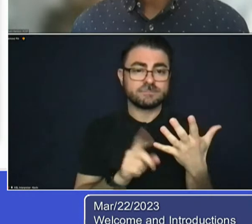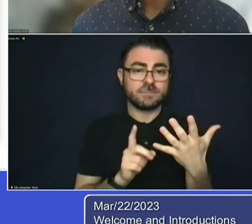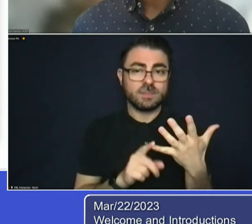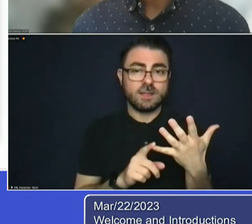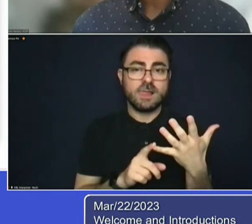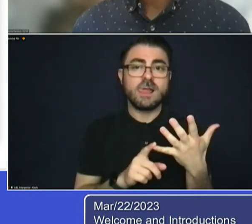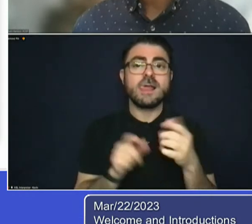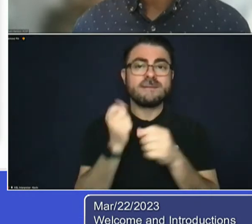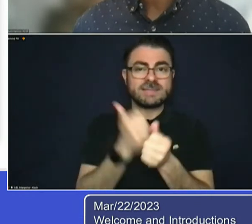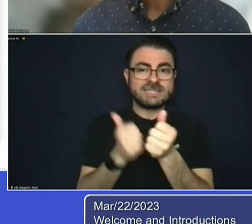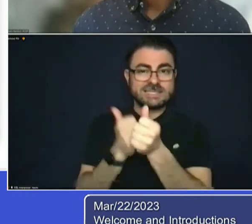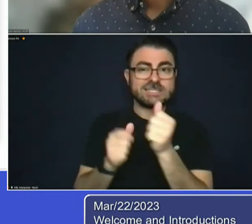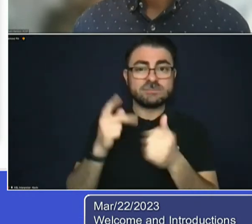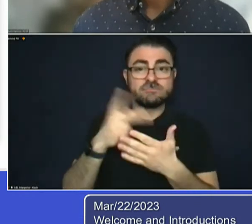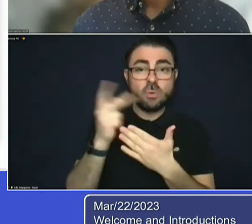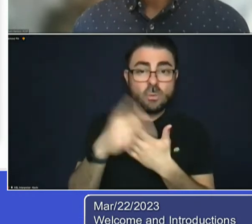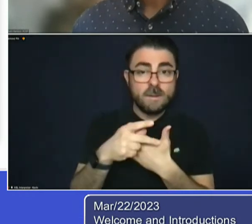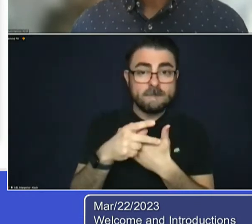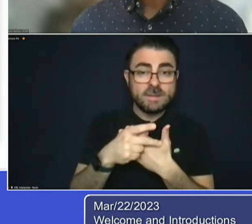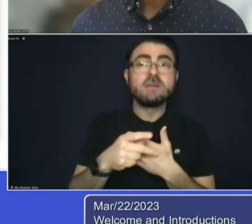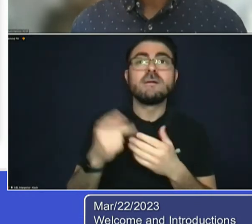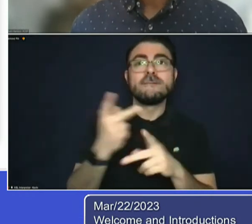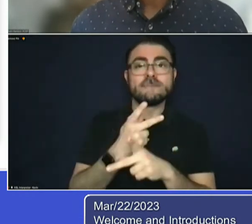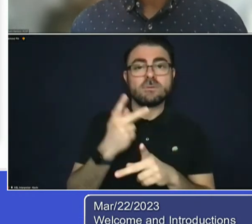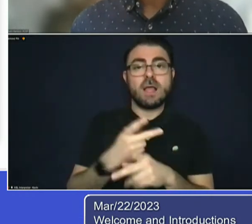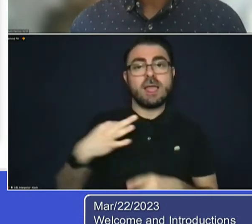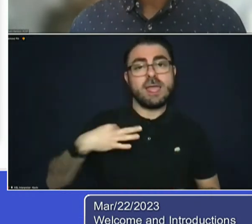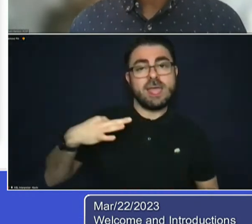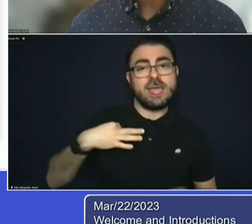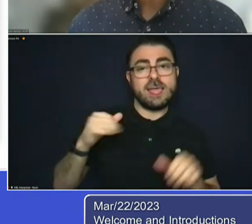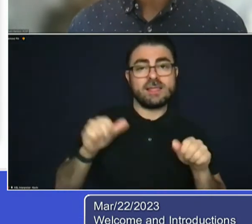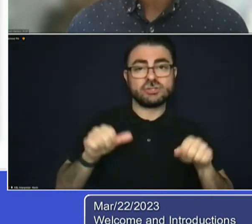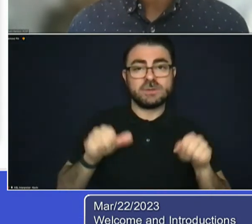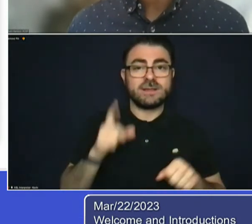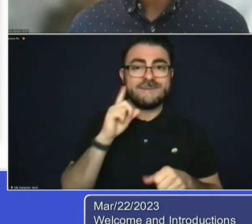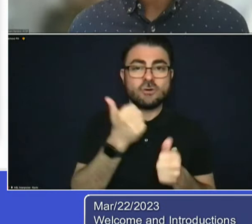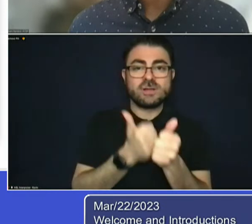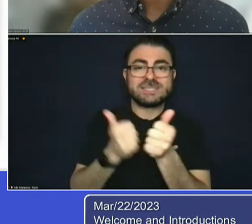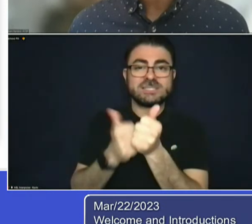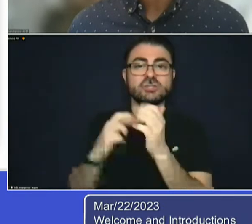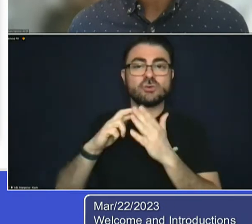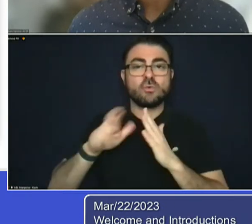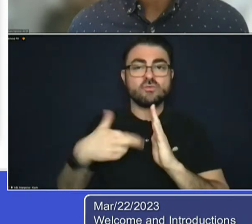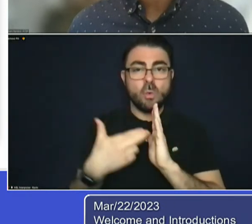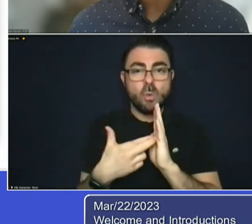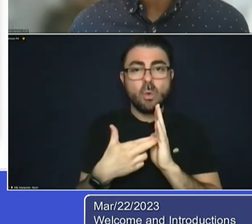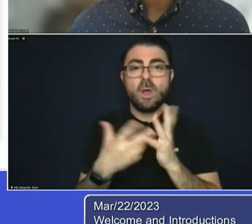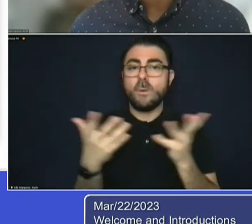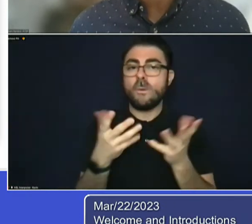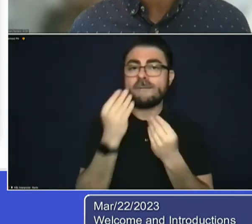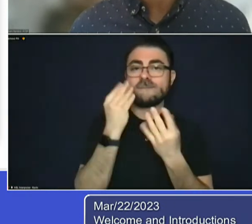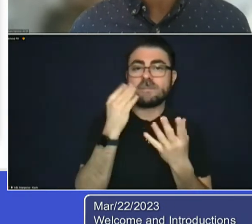INVESTMENT STRATEGY ITSELF, AS WELL AS FINALLY FOR EACH STRATEGIC PROGRAM, THE